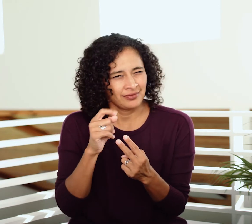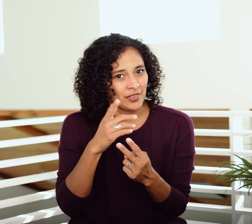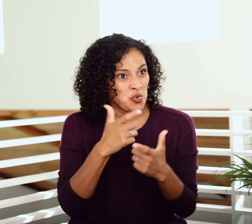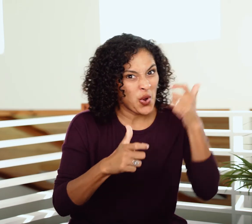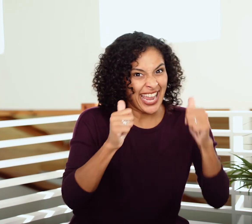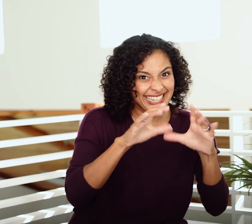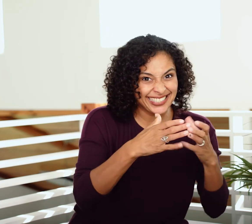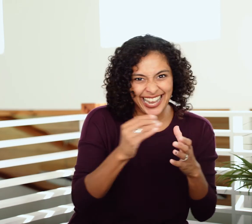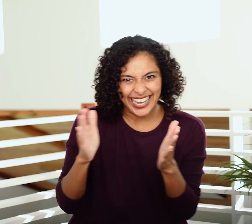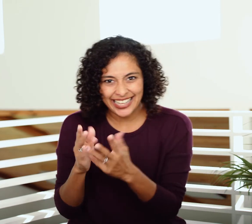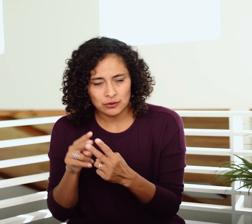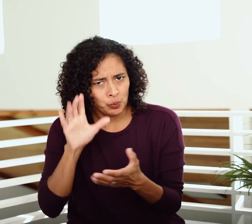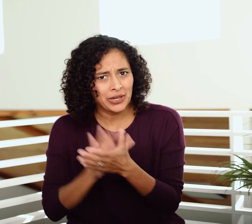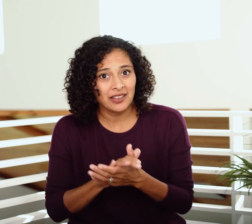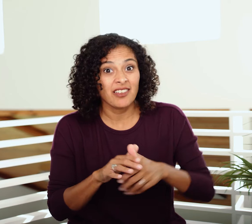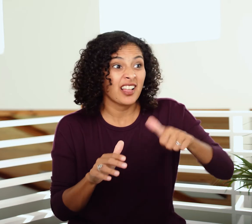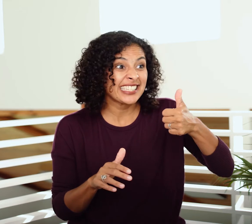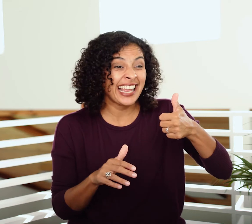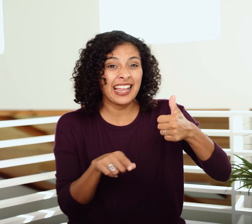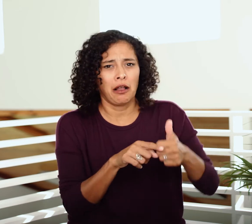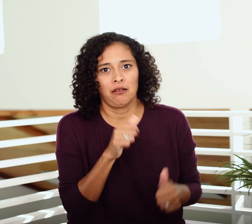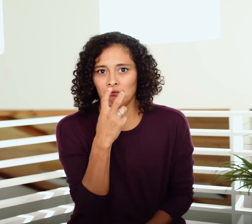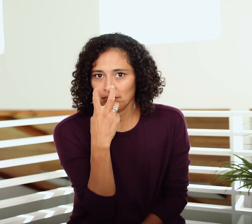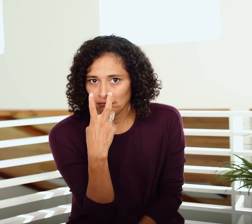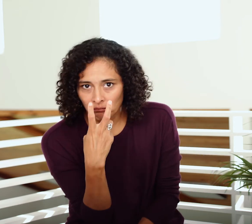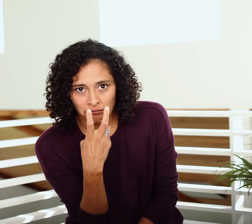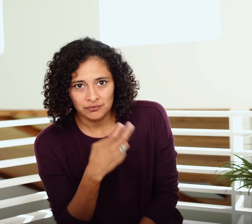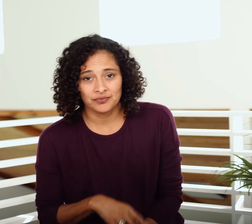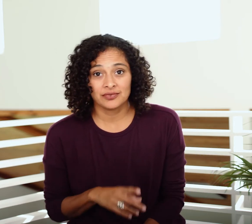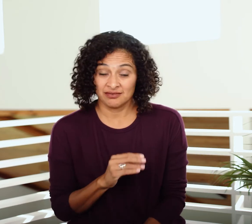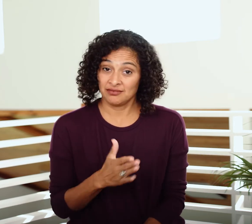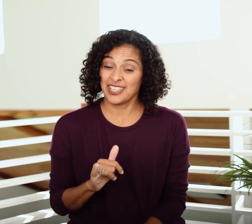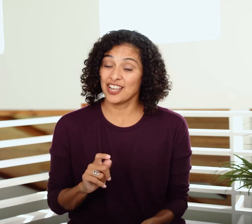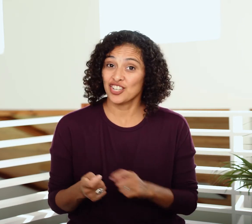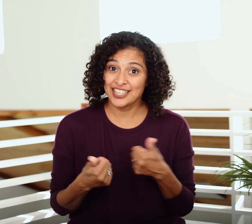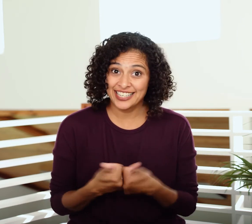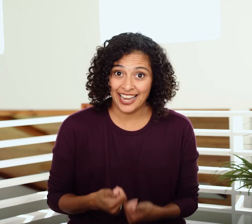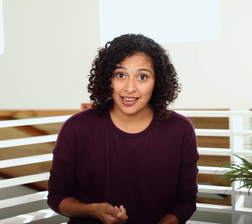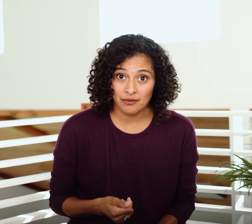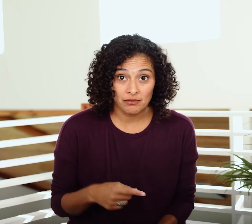The greatest and the least. The other 10 leaders doubt God’s word. This is a game-changer.